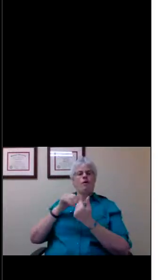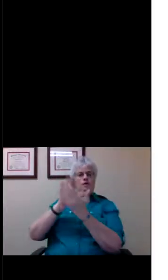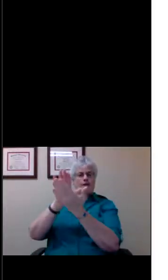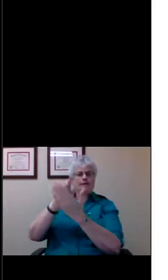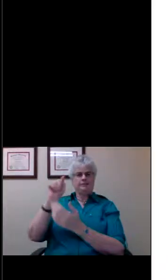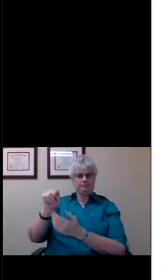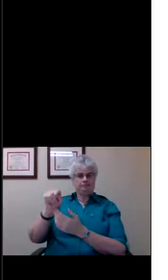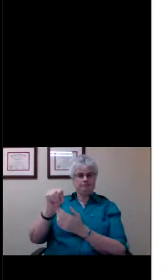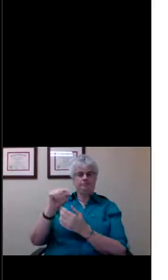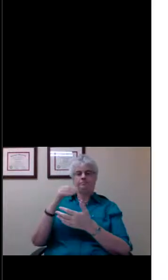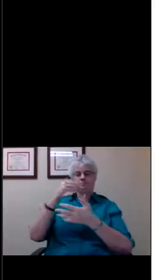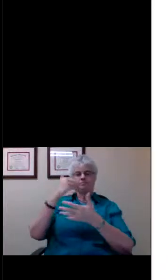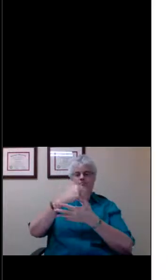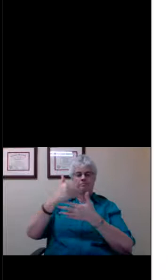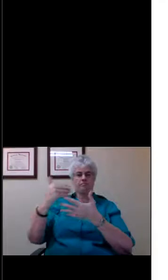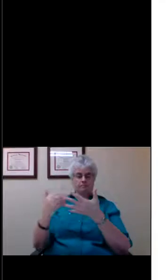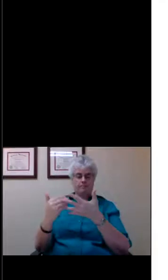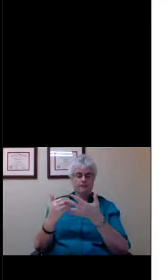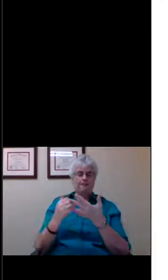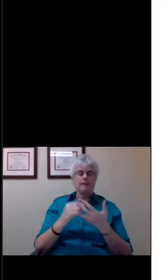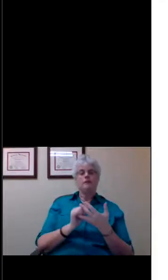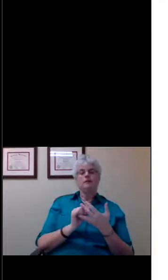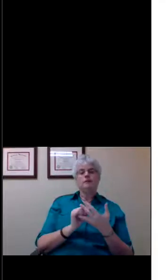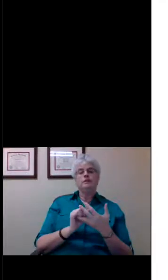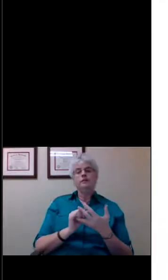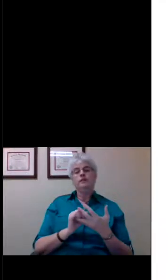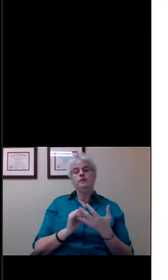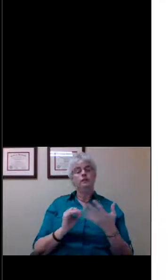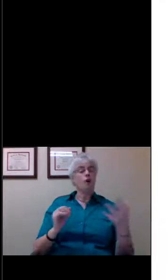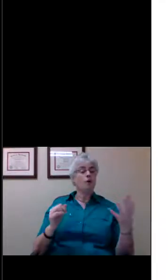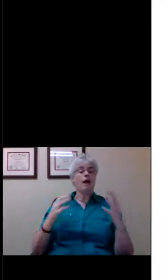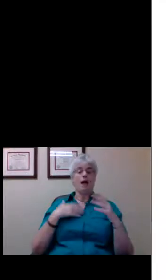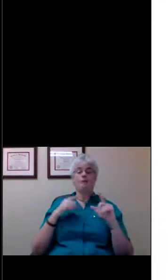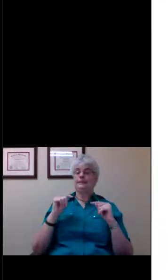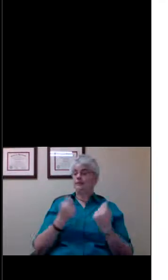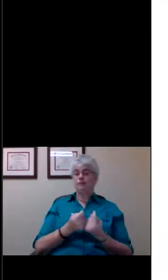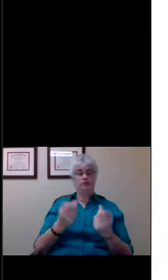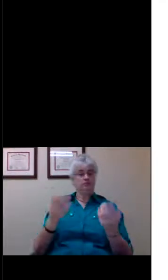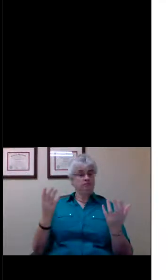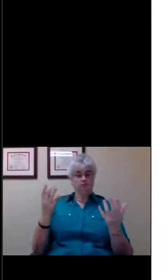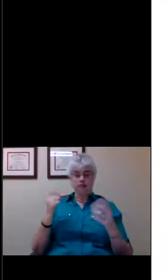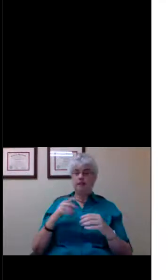system - but how those those incidences are addressed. So what